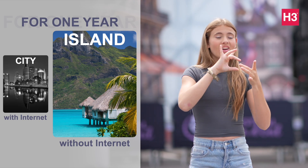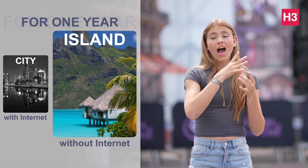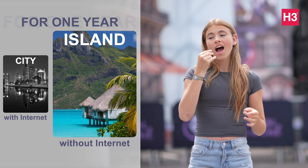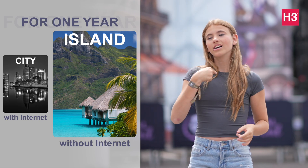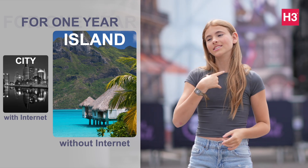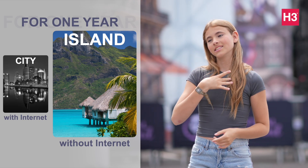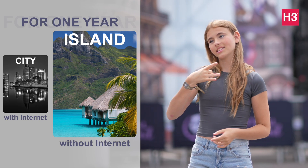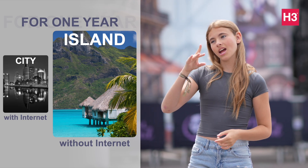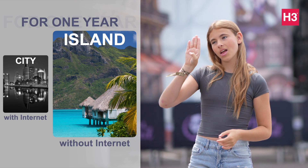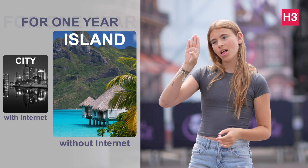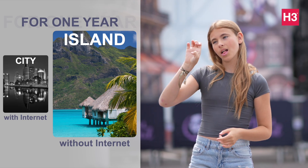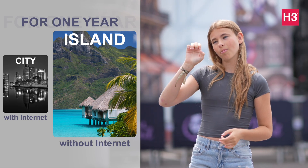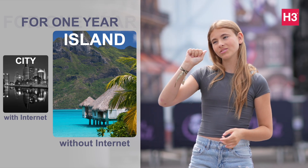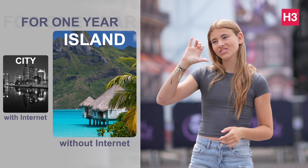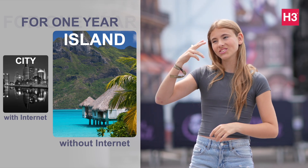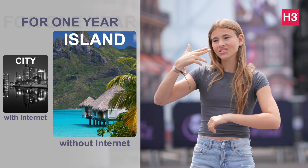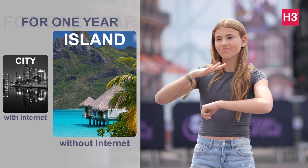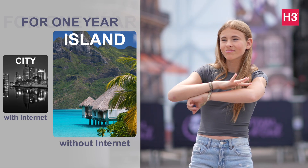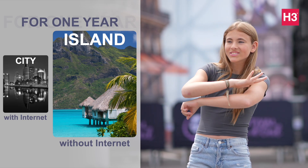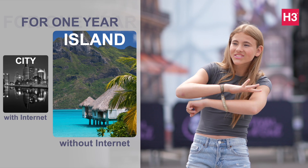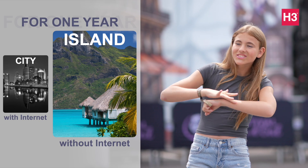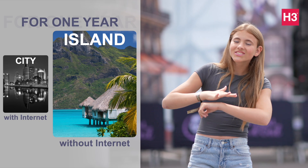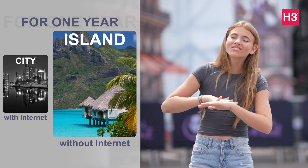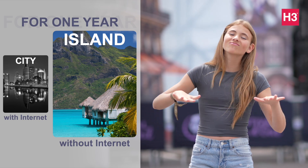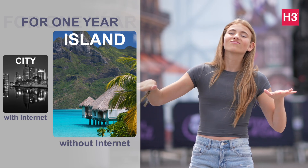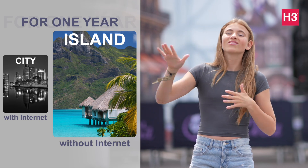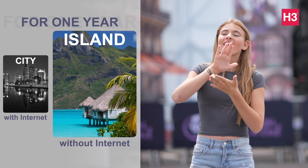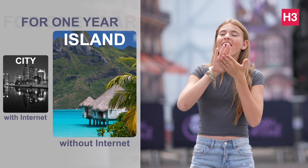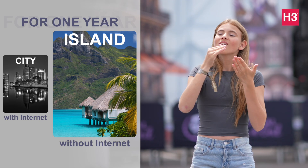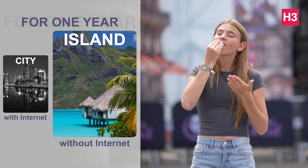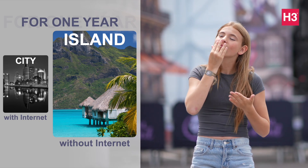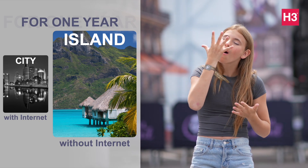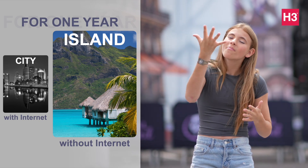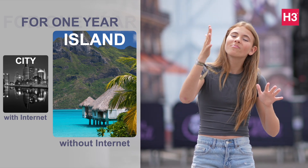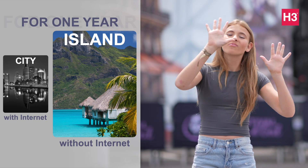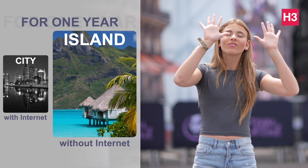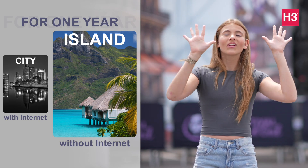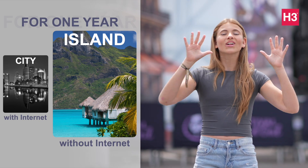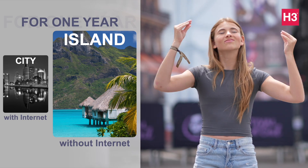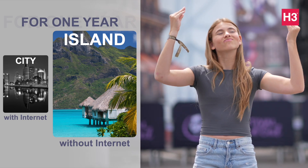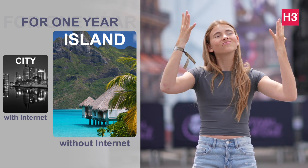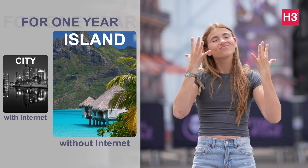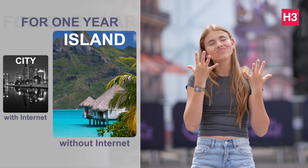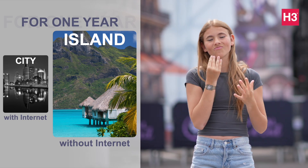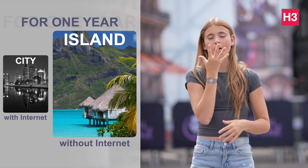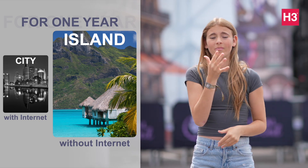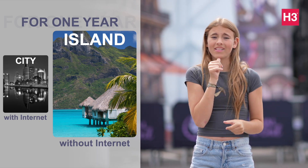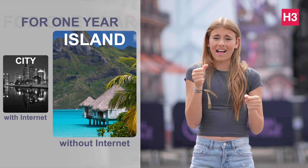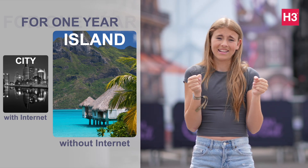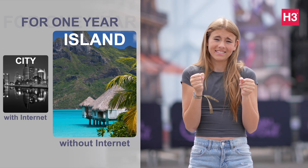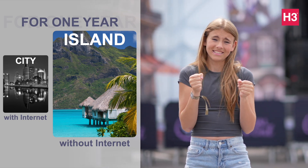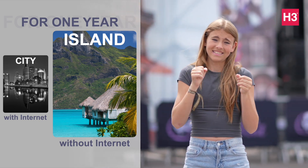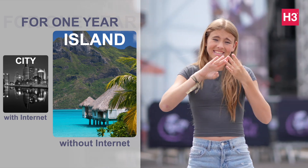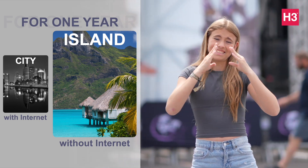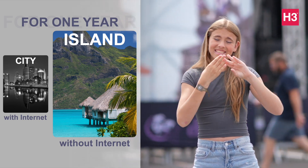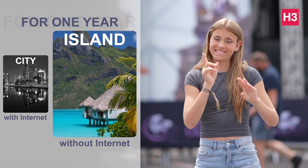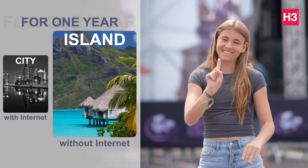Another reason? I love warm weather and beaches. Being stuck in a cold city just isn’t for me.